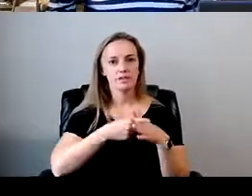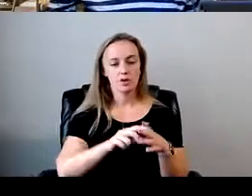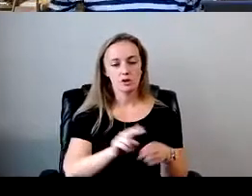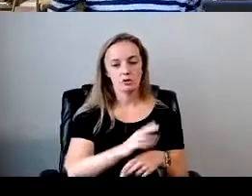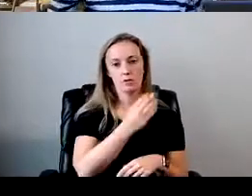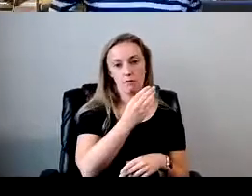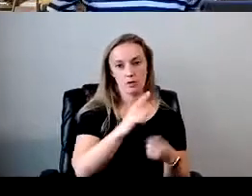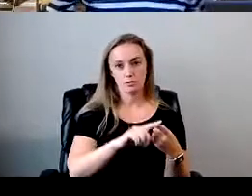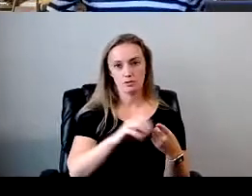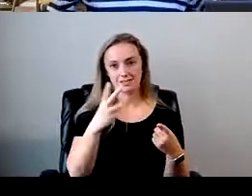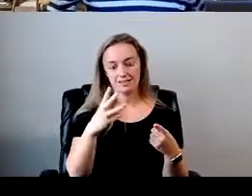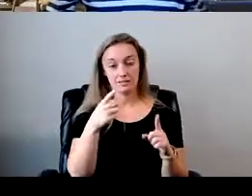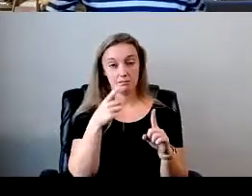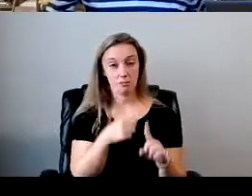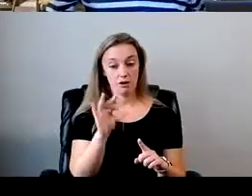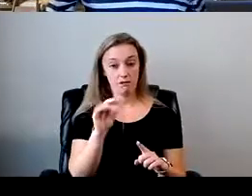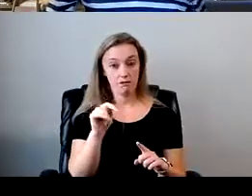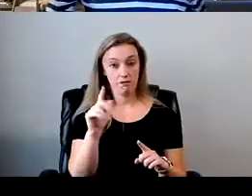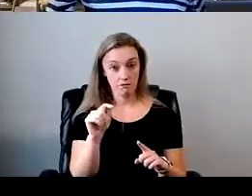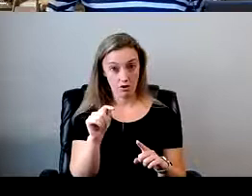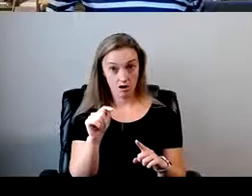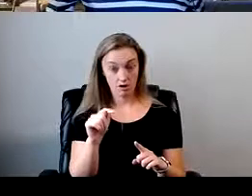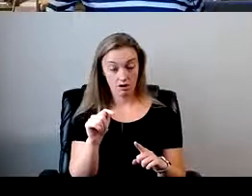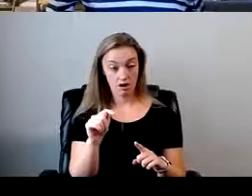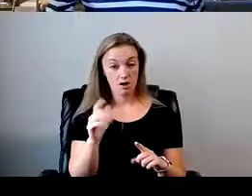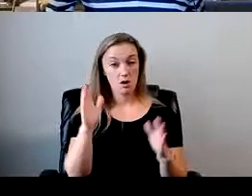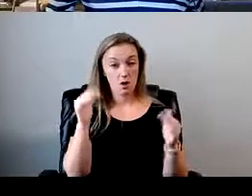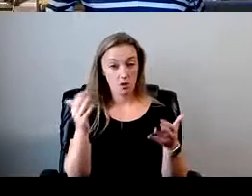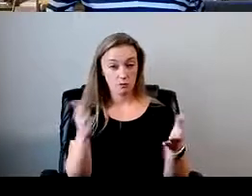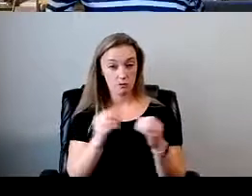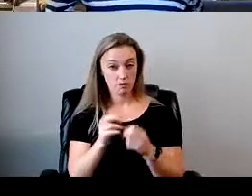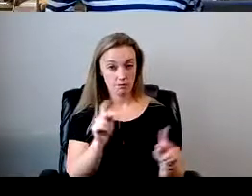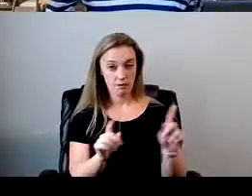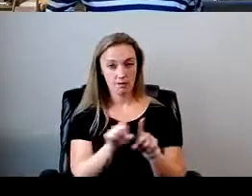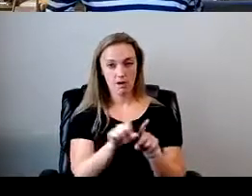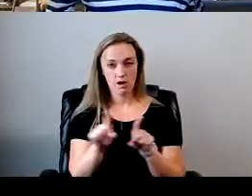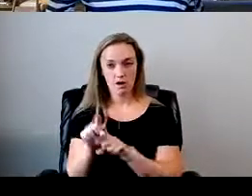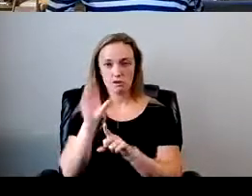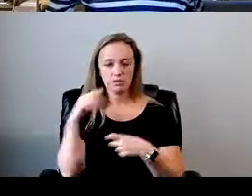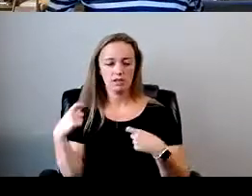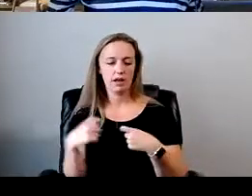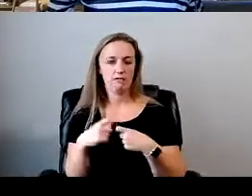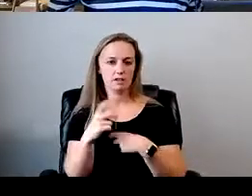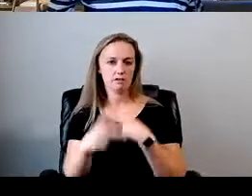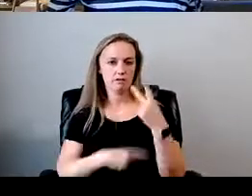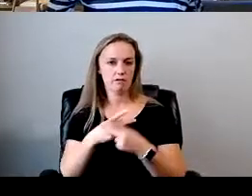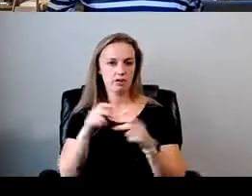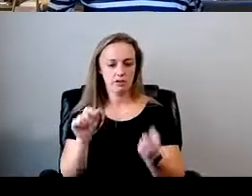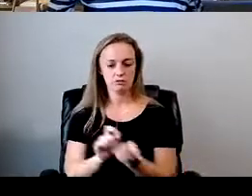to begin with and hope that it serves more people, but then we're also gonna have an electronic version so we can change this. So just always keeping in mind the ability